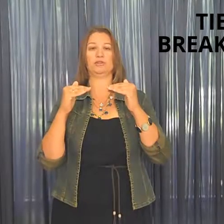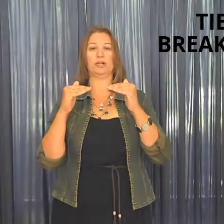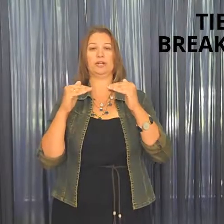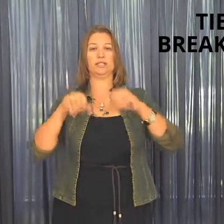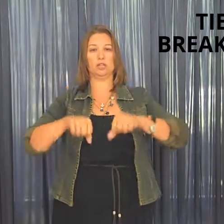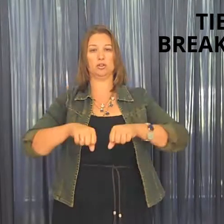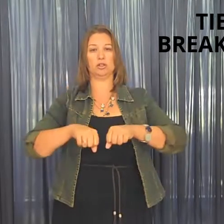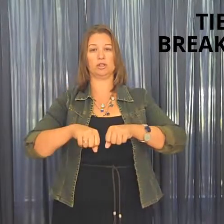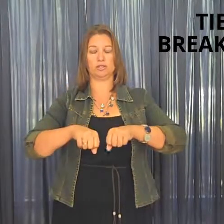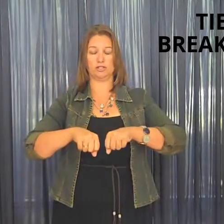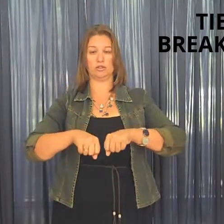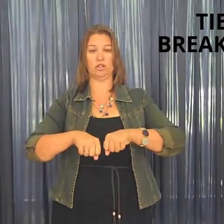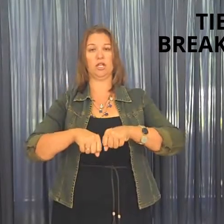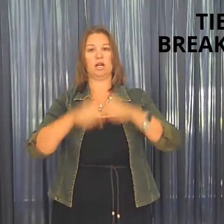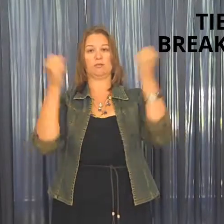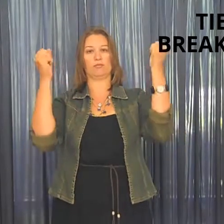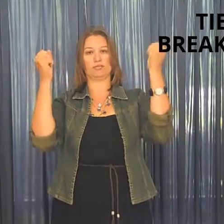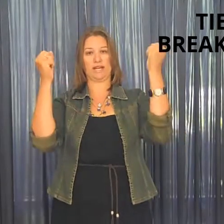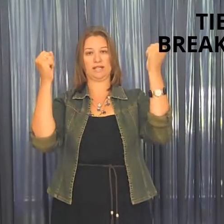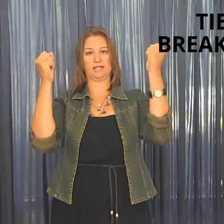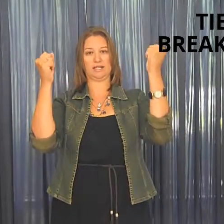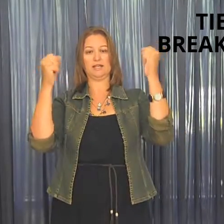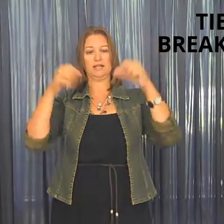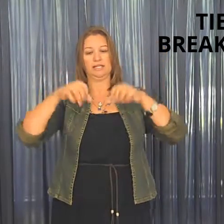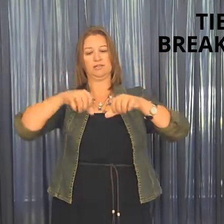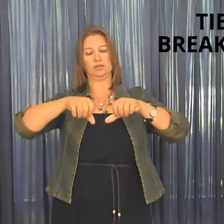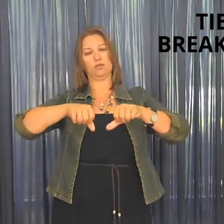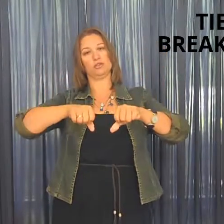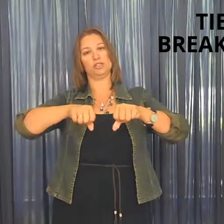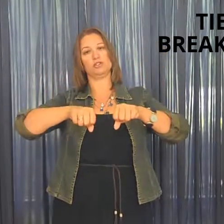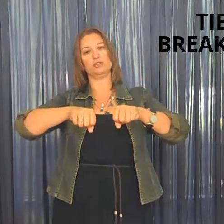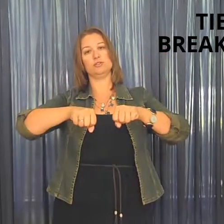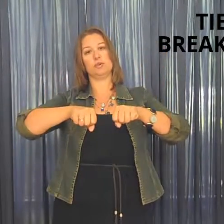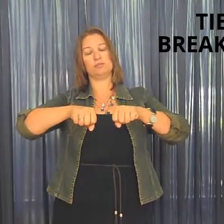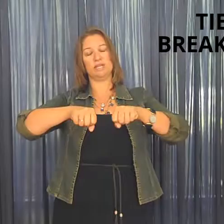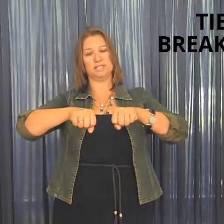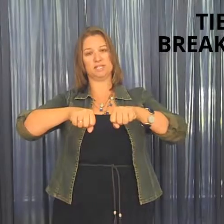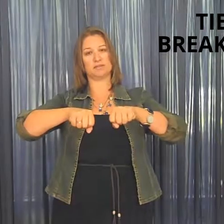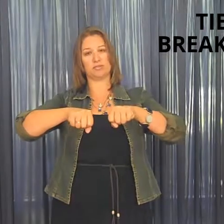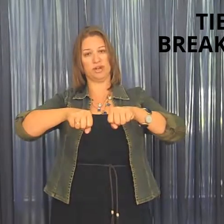going to do a very literal "break". As if you are holding two pieces of a